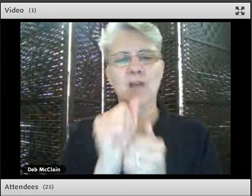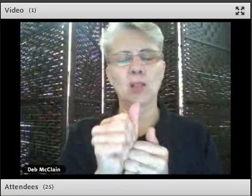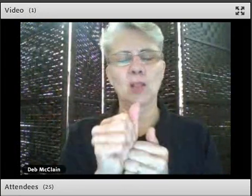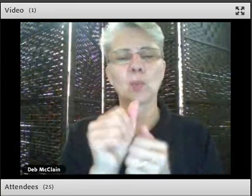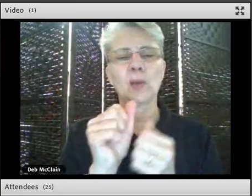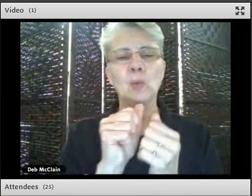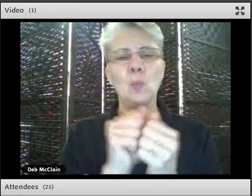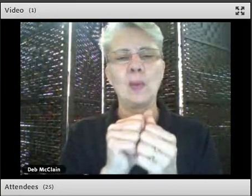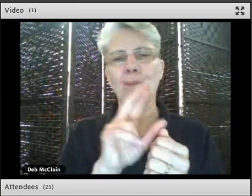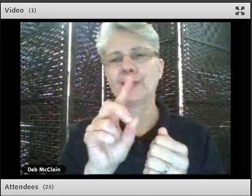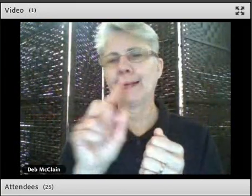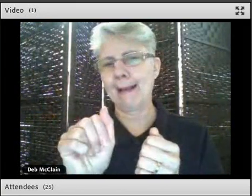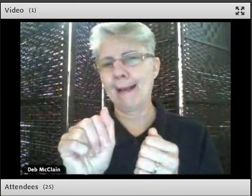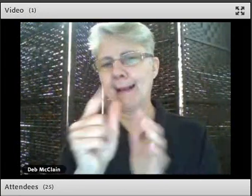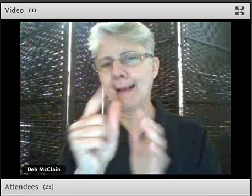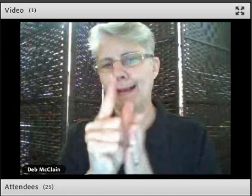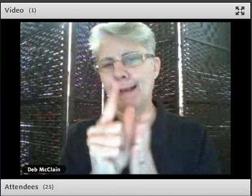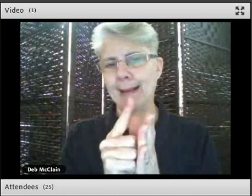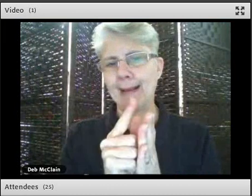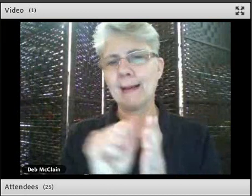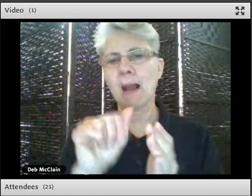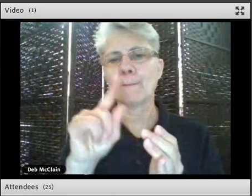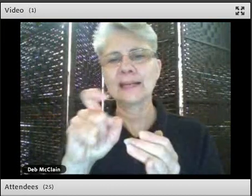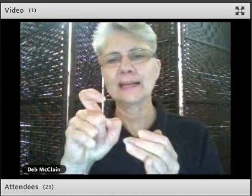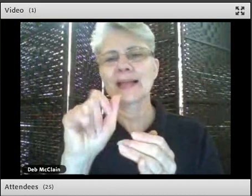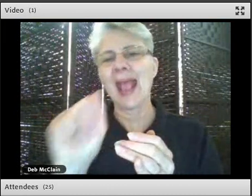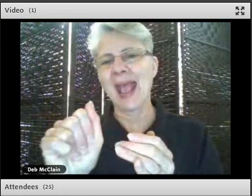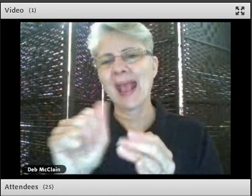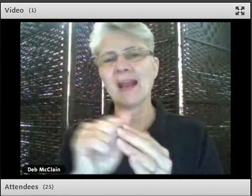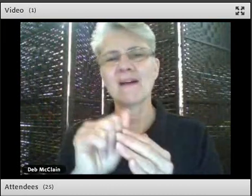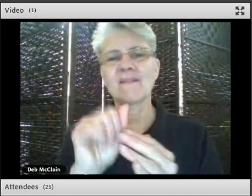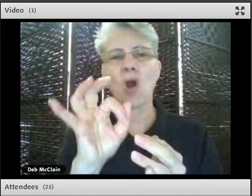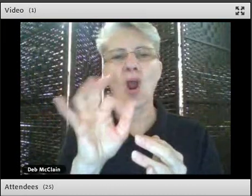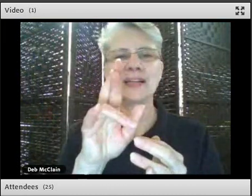which specifies a capitalization